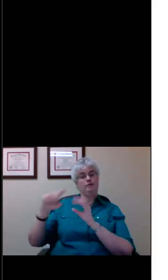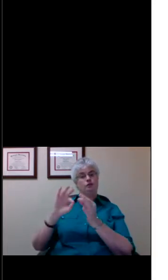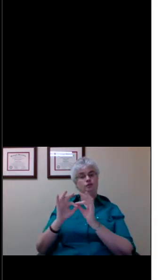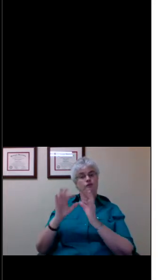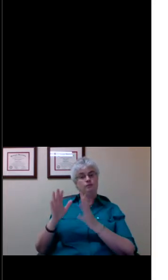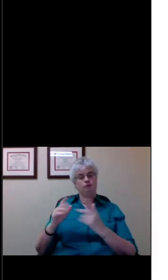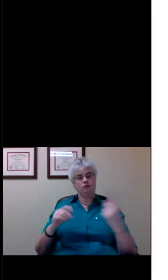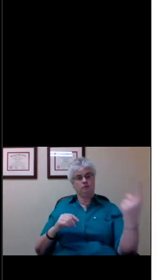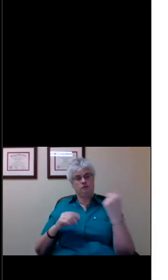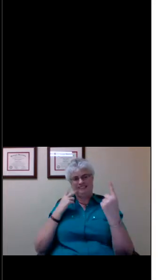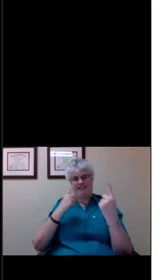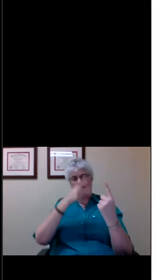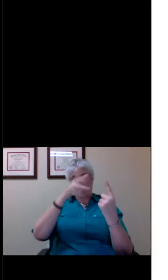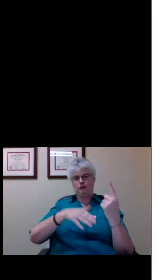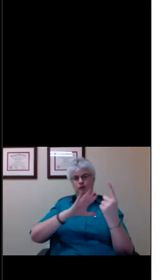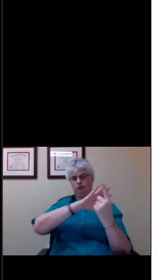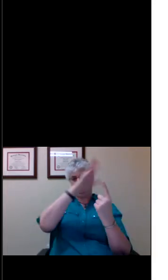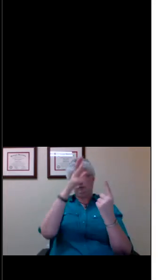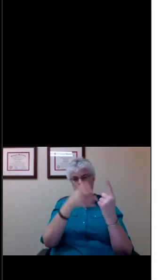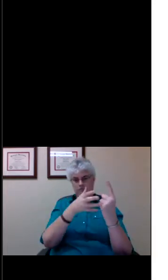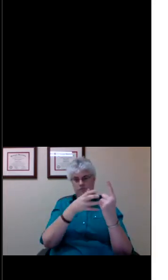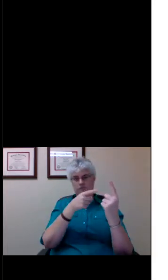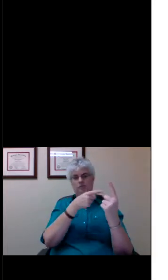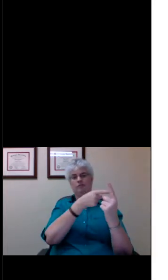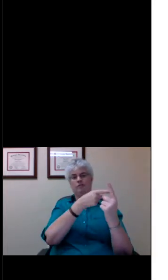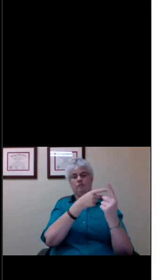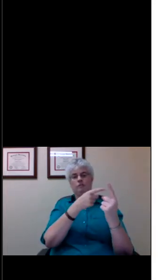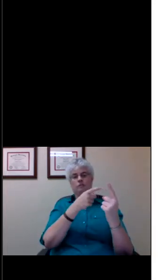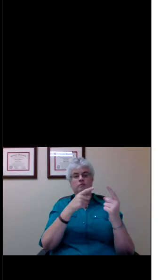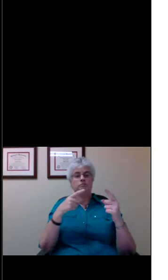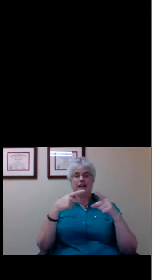We also instruct the interpreters when they see person, make sure you look at the